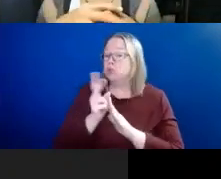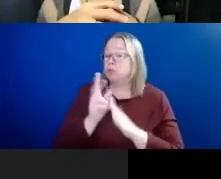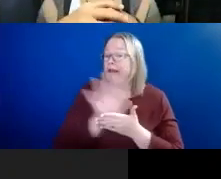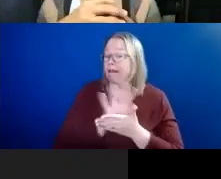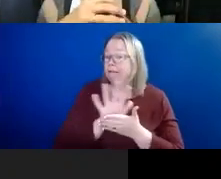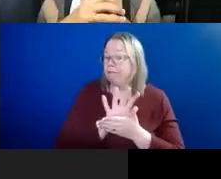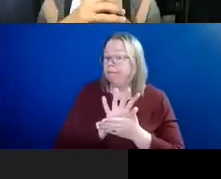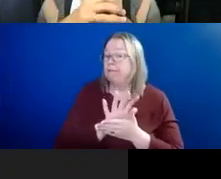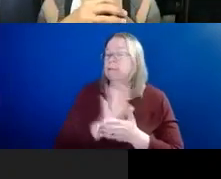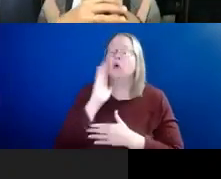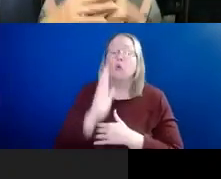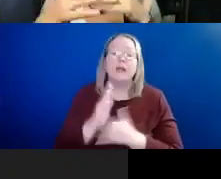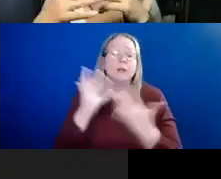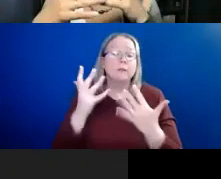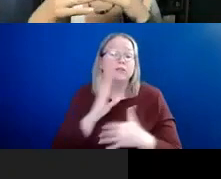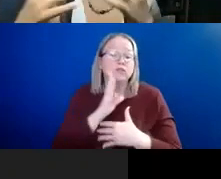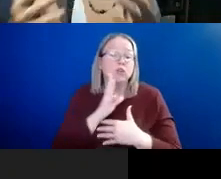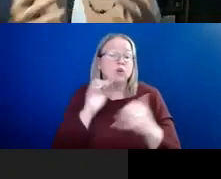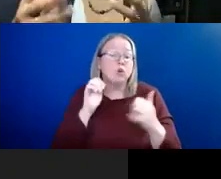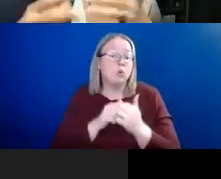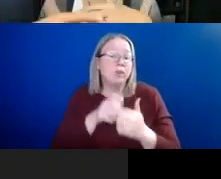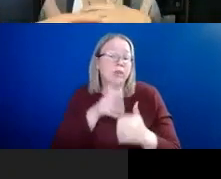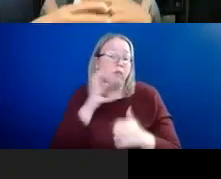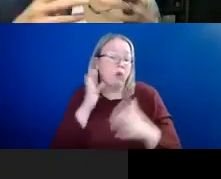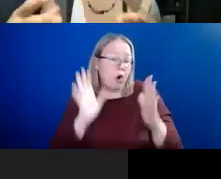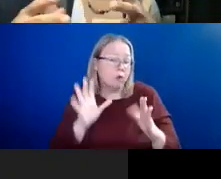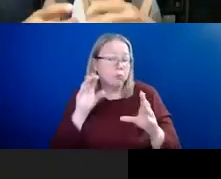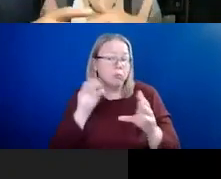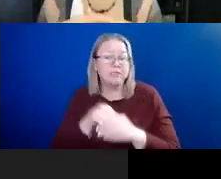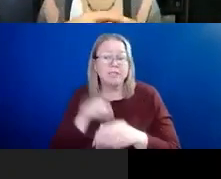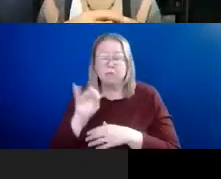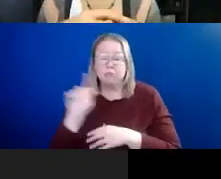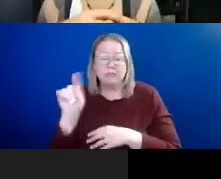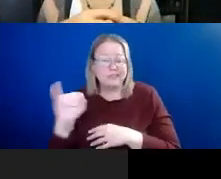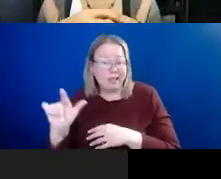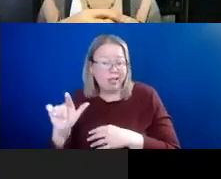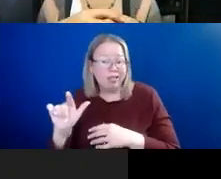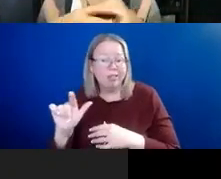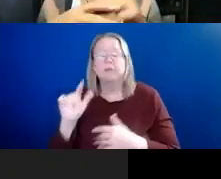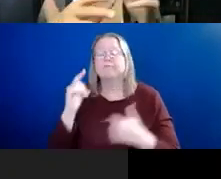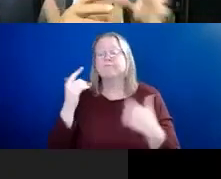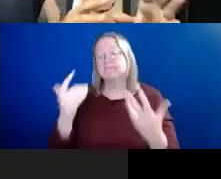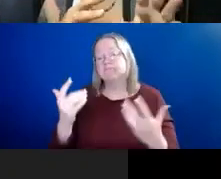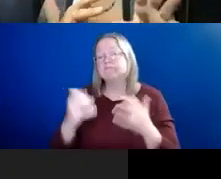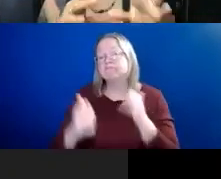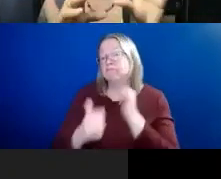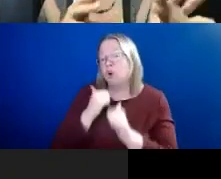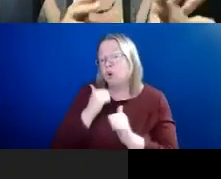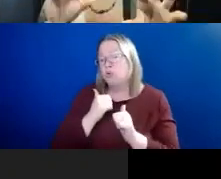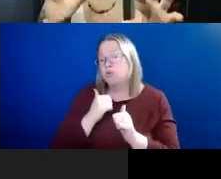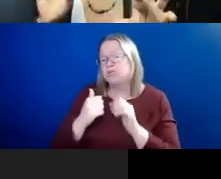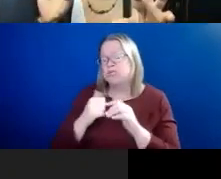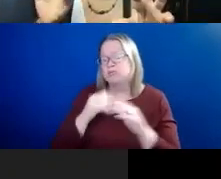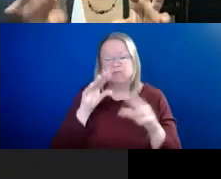it's going to be talking with farmers in Brazil 13:26:43 and it is mostly shots of them sitting